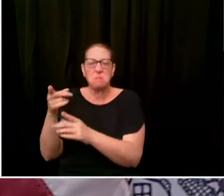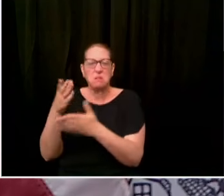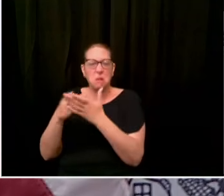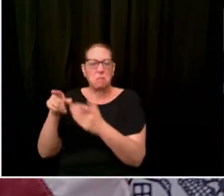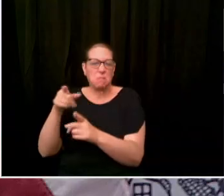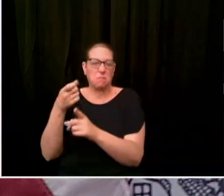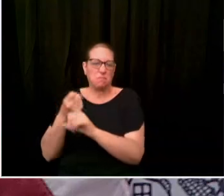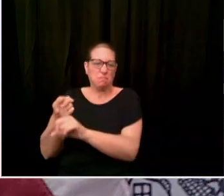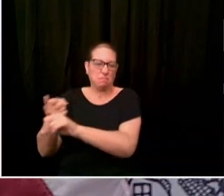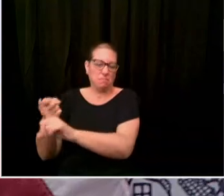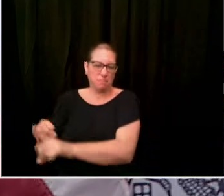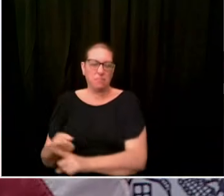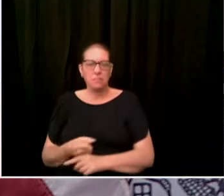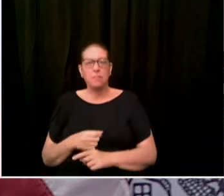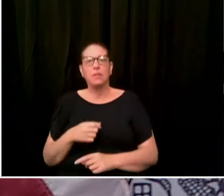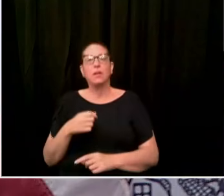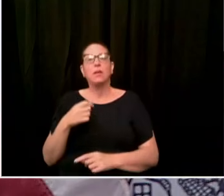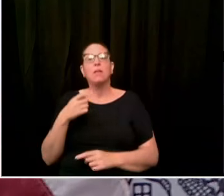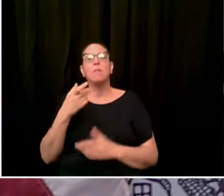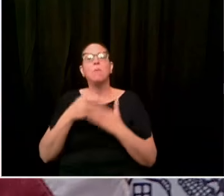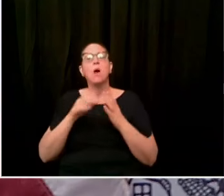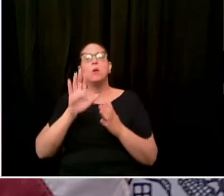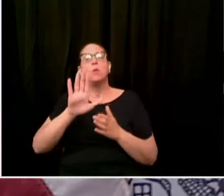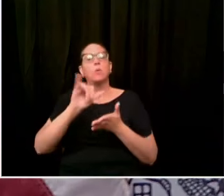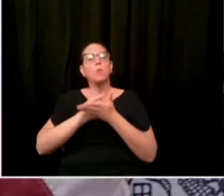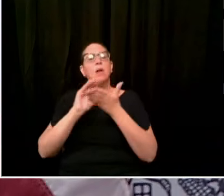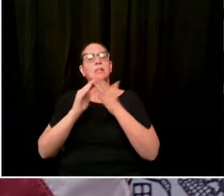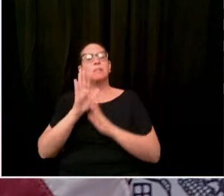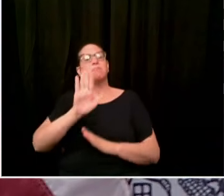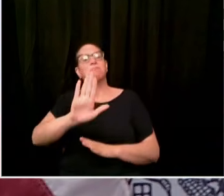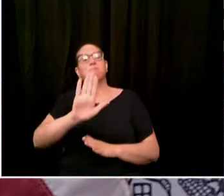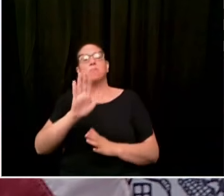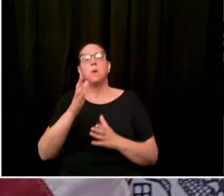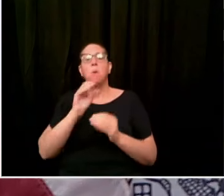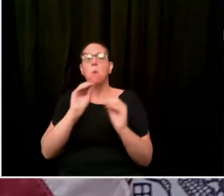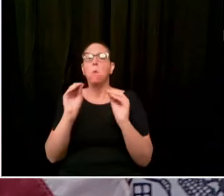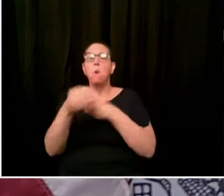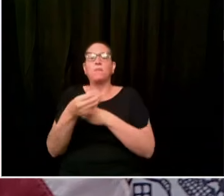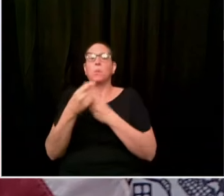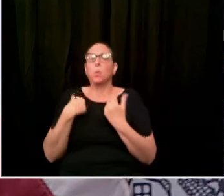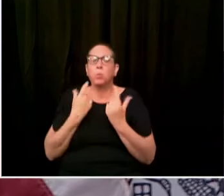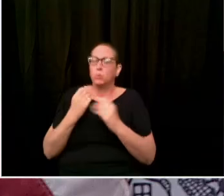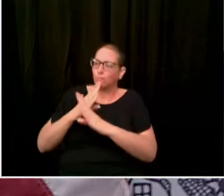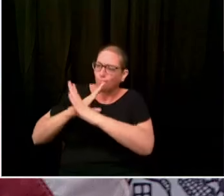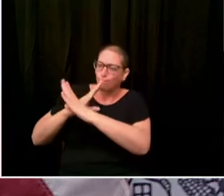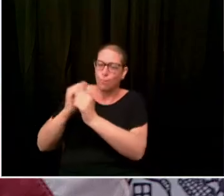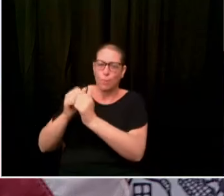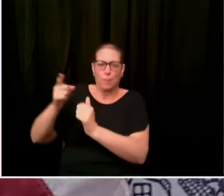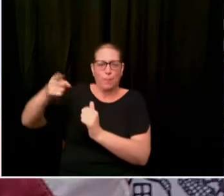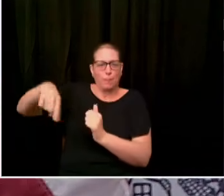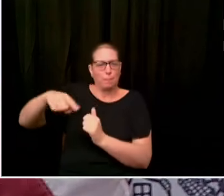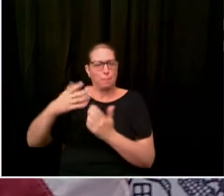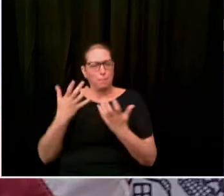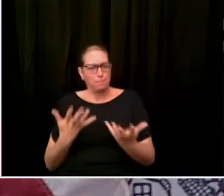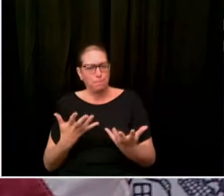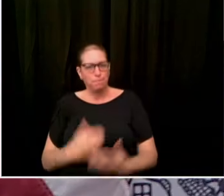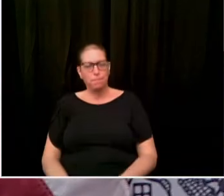CITY DOING, NUMBER ONE, TO COMBAT IN DRAMATIC RISE IN